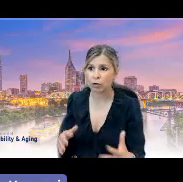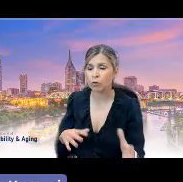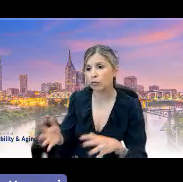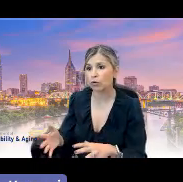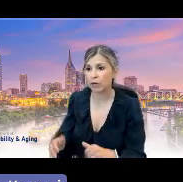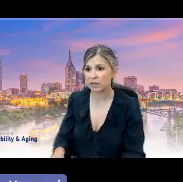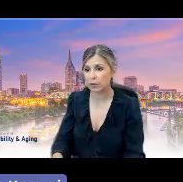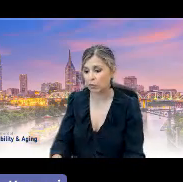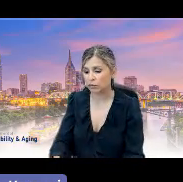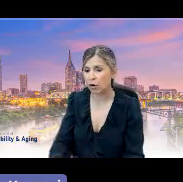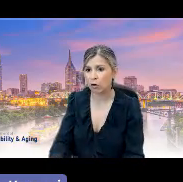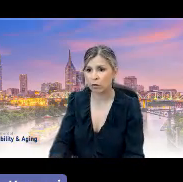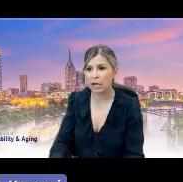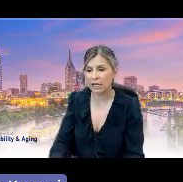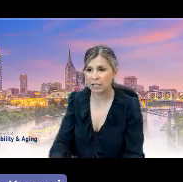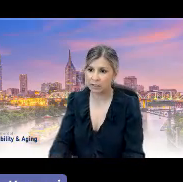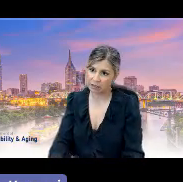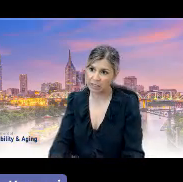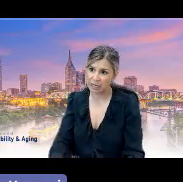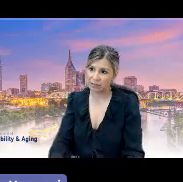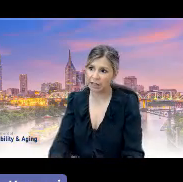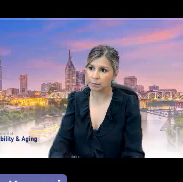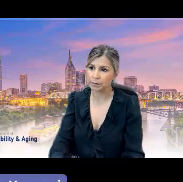And we'll go through what's some of those are in the next slide.